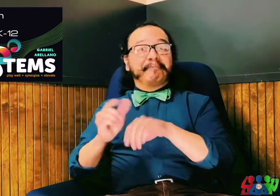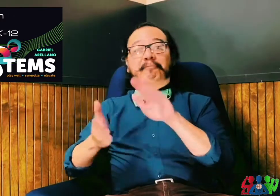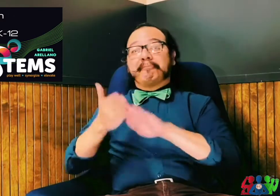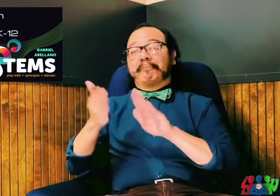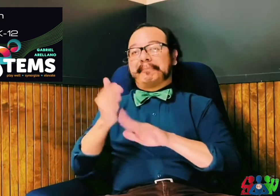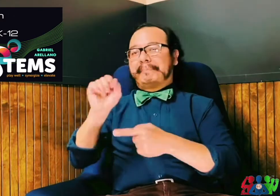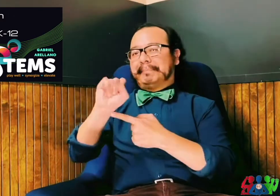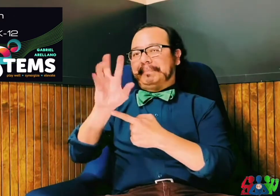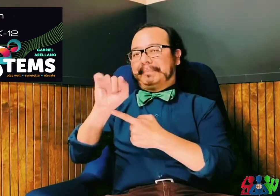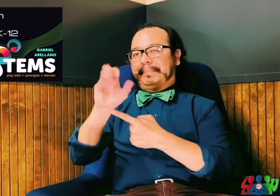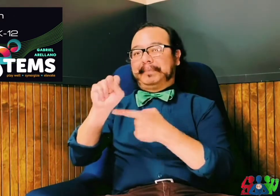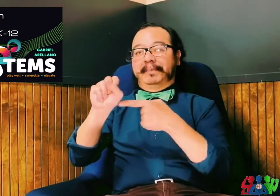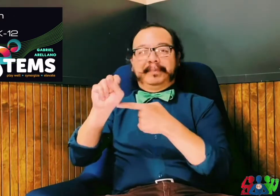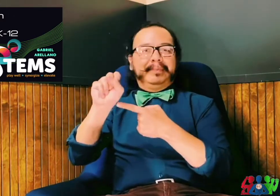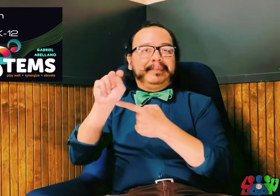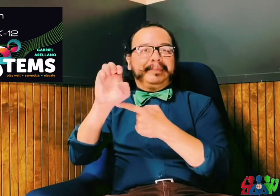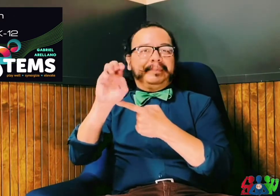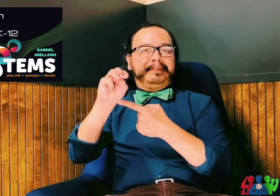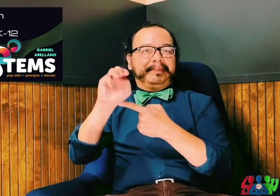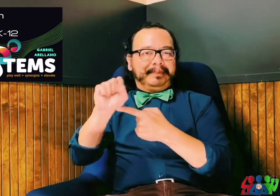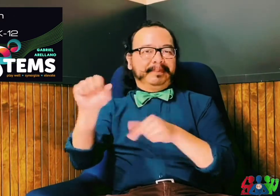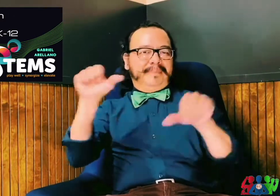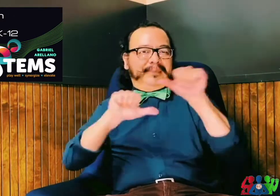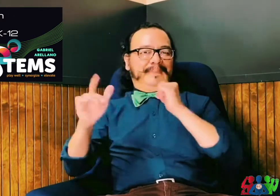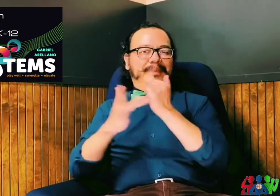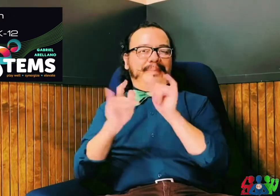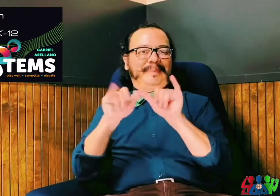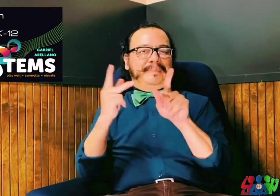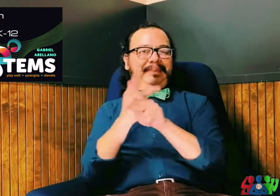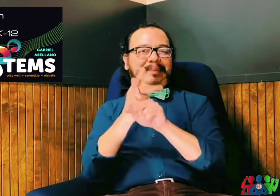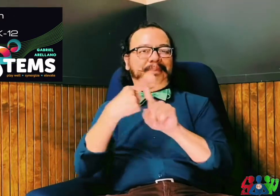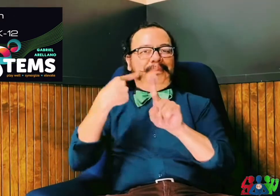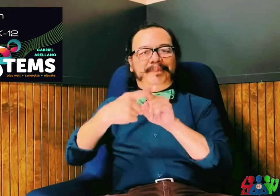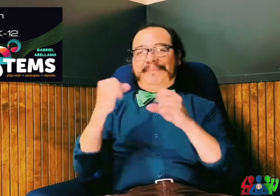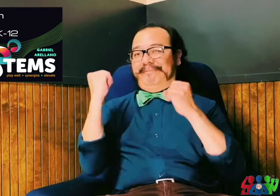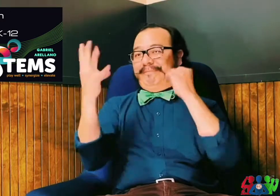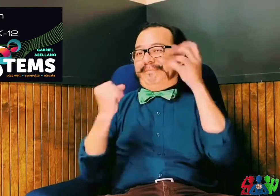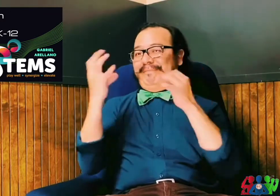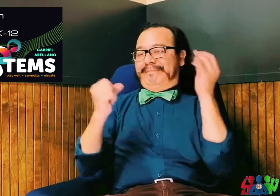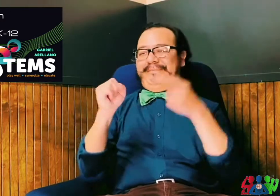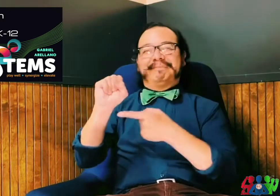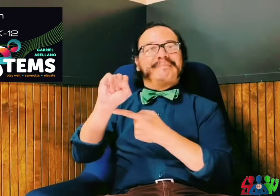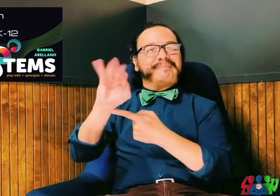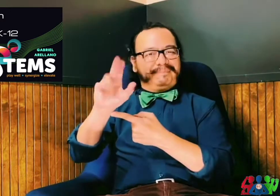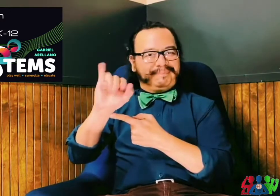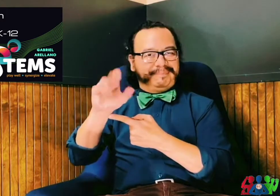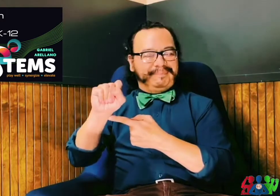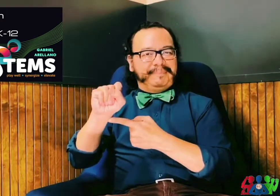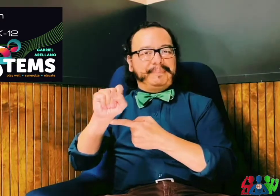I operate STEMS, which stands for Science, Technology, Engineering, Mathematics and Sign Language.